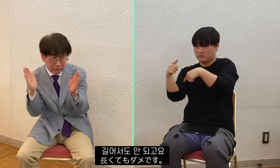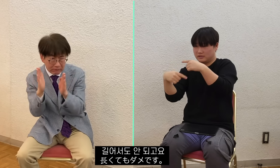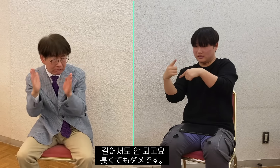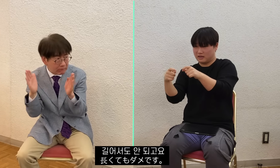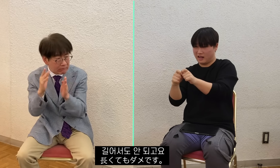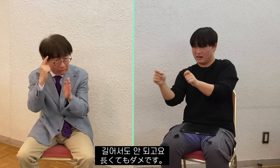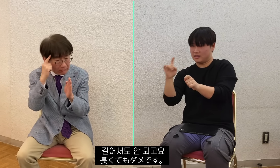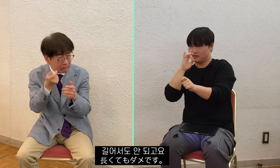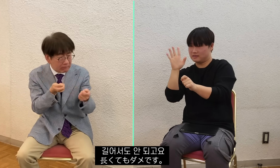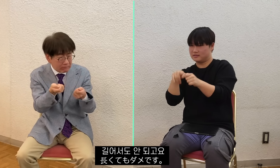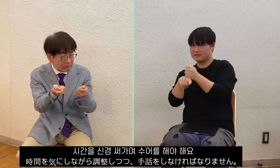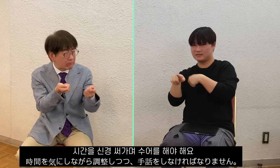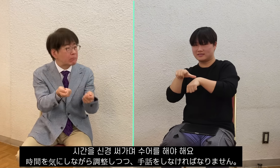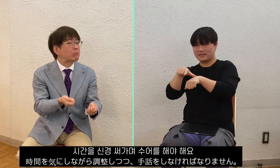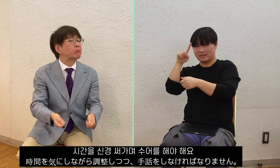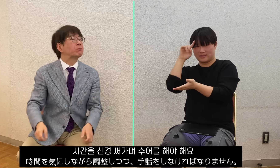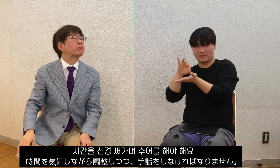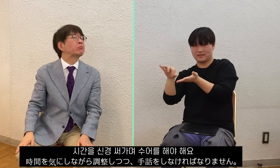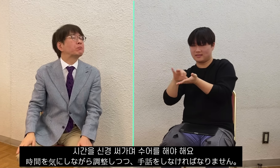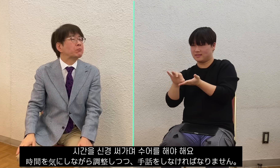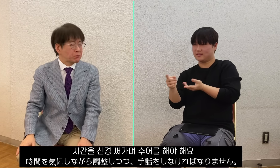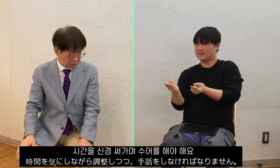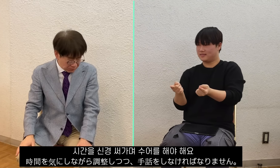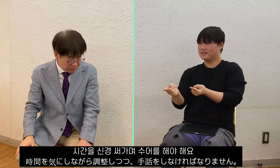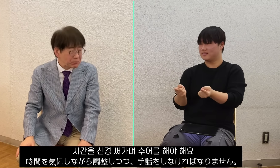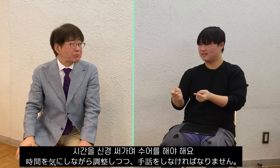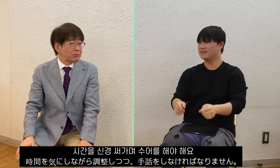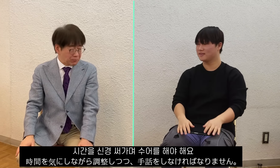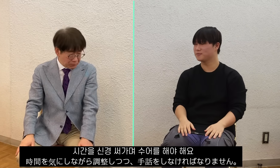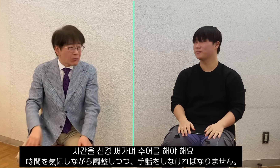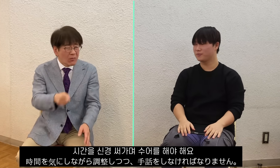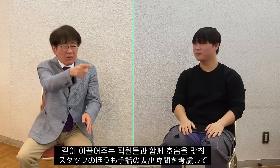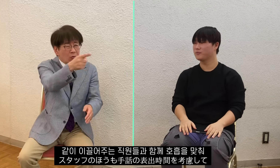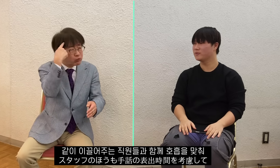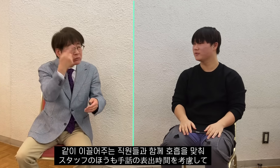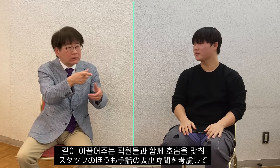It can't be long either. I have to take my time and speak sign language.